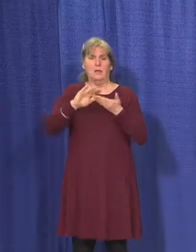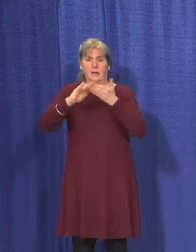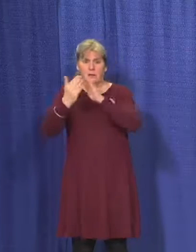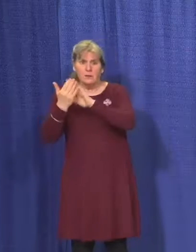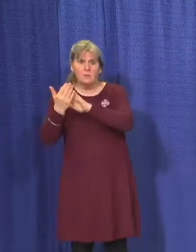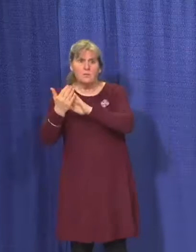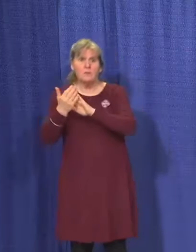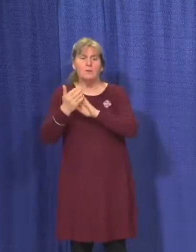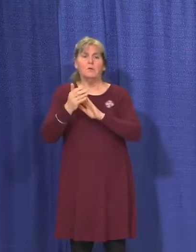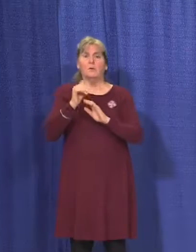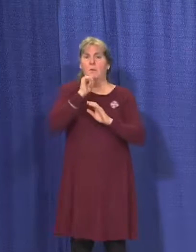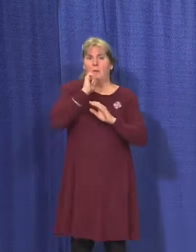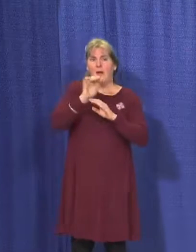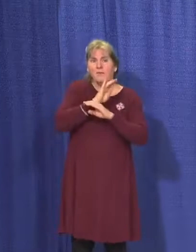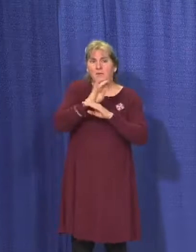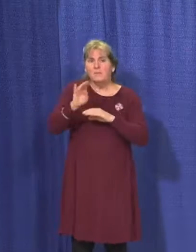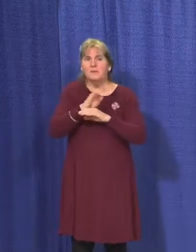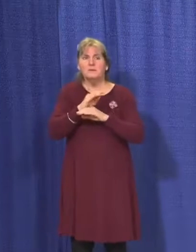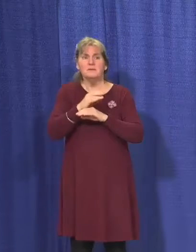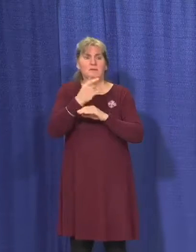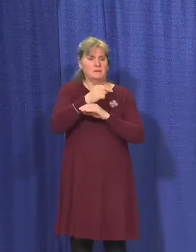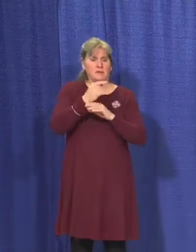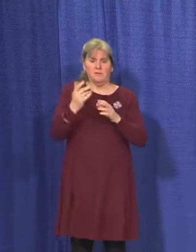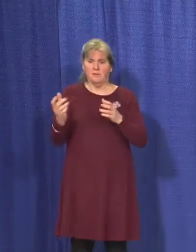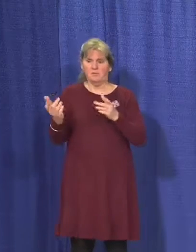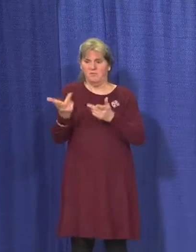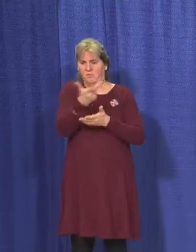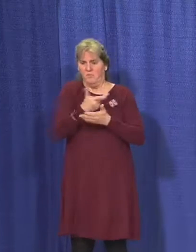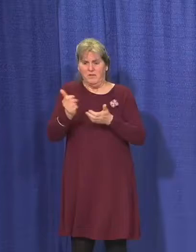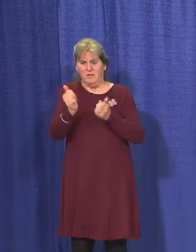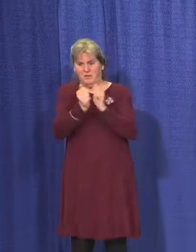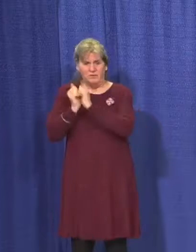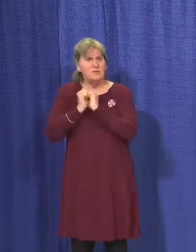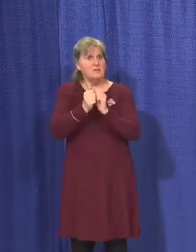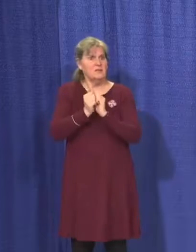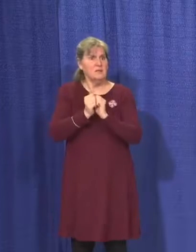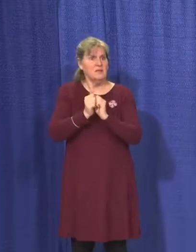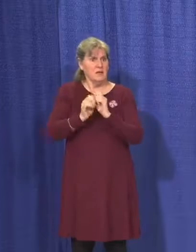industry, community, in private sector addressing housing pressures and needs in the